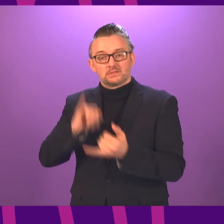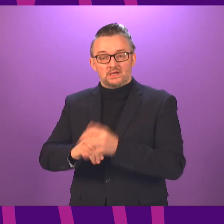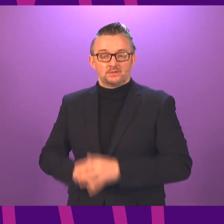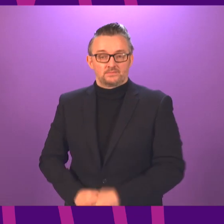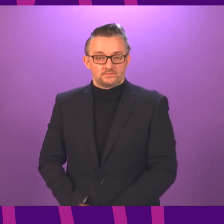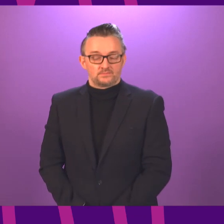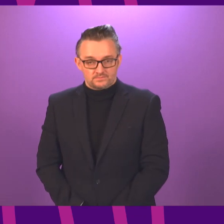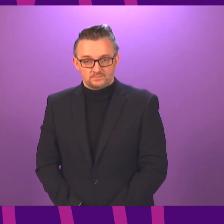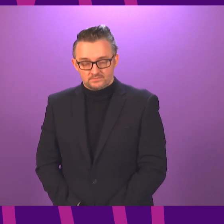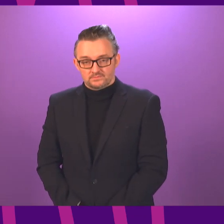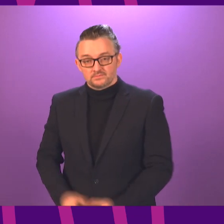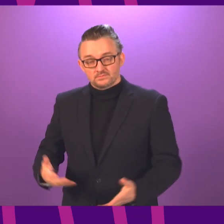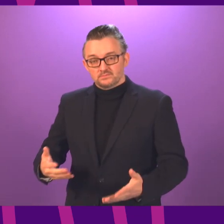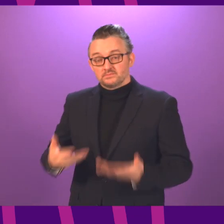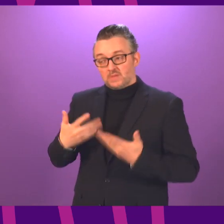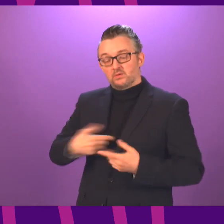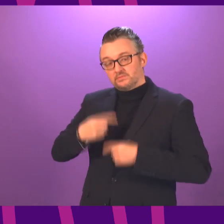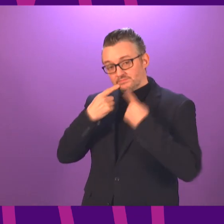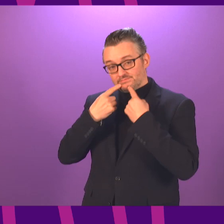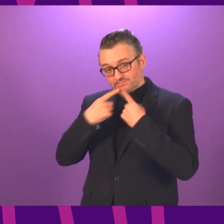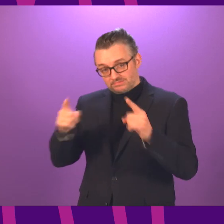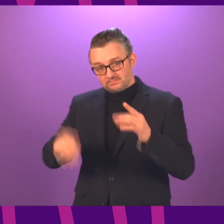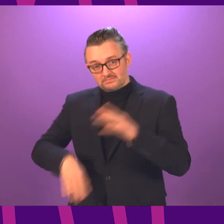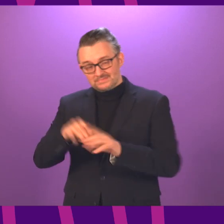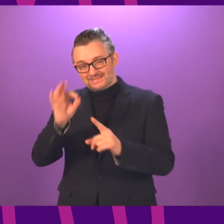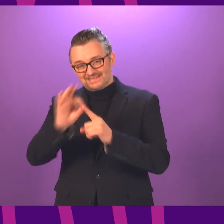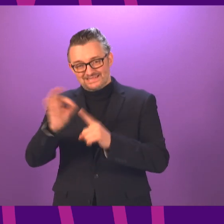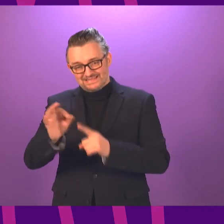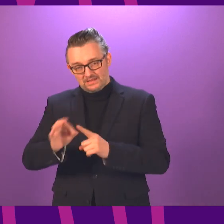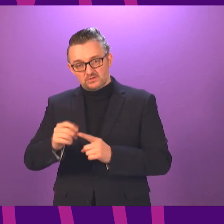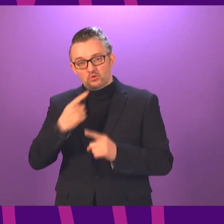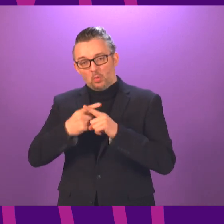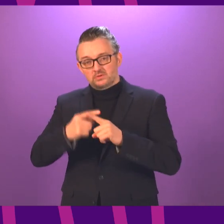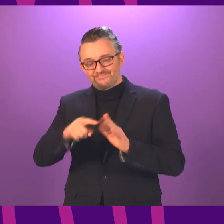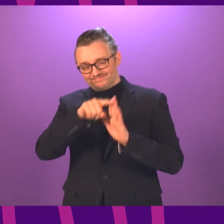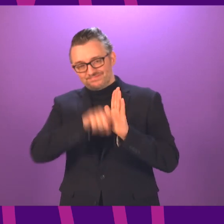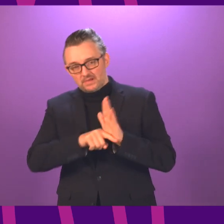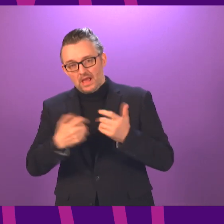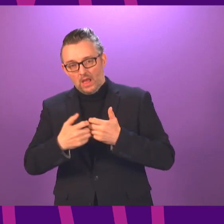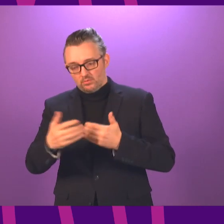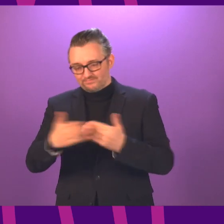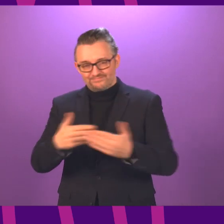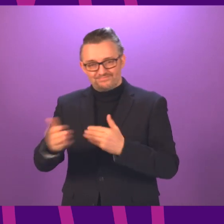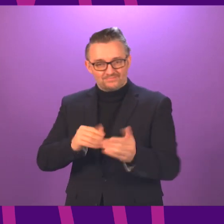The First Minister (Nicola Sturgeon): I will set out to Parliament details of the updated strategic framework on tackling Covid that the Scottish Government is publishing